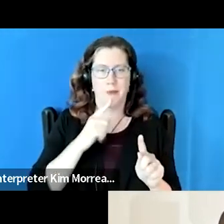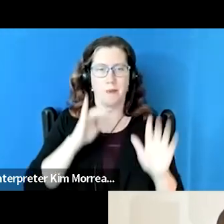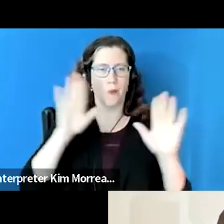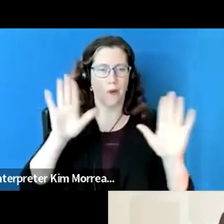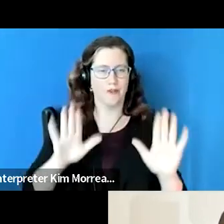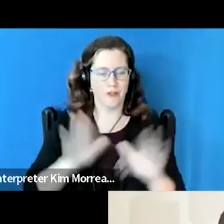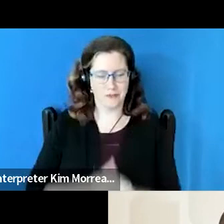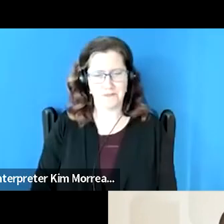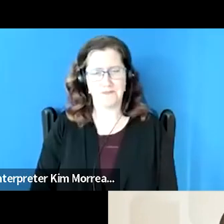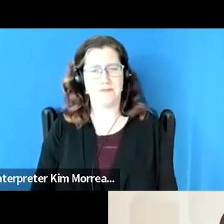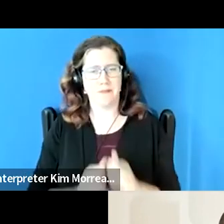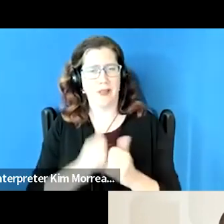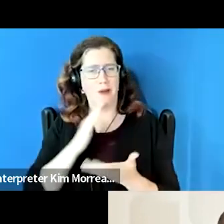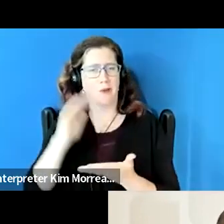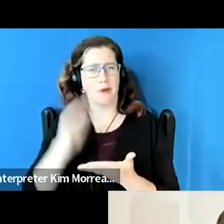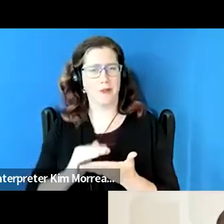How do we reduce acute and chronic stress